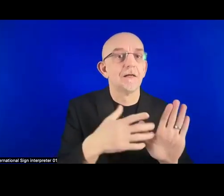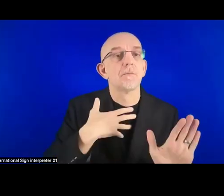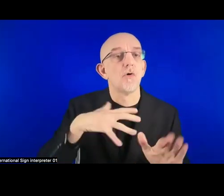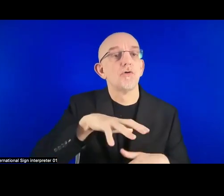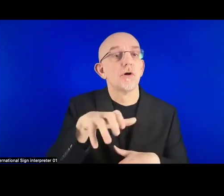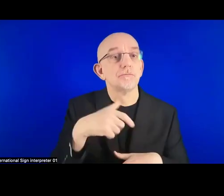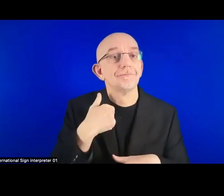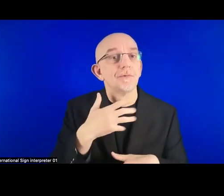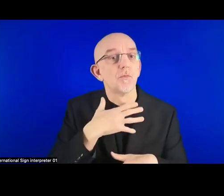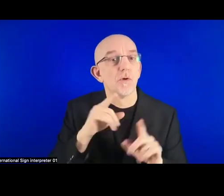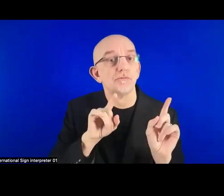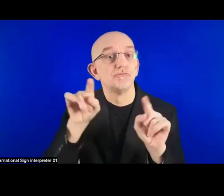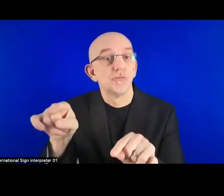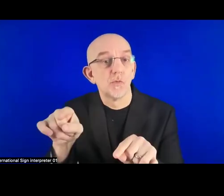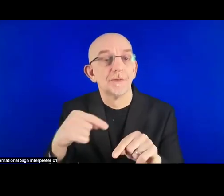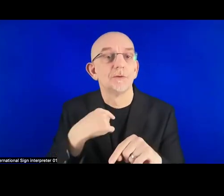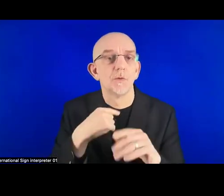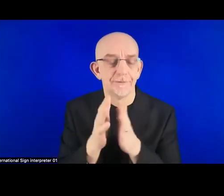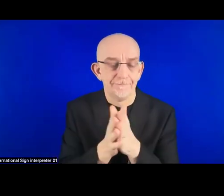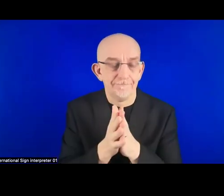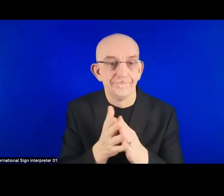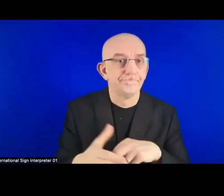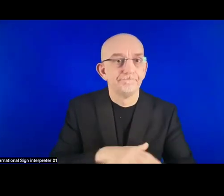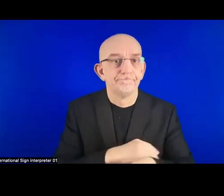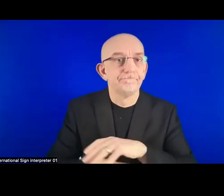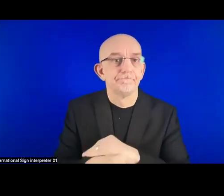feedback I had received from the peer reviews. However, when the PREPARED call was